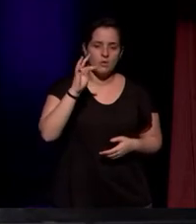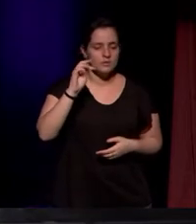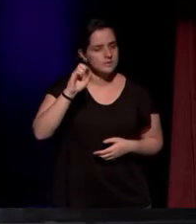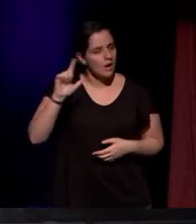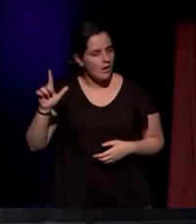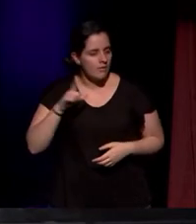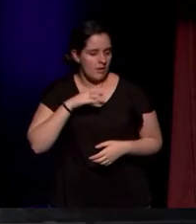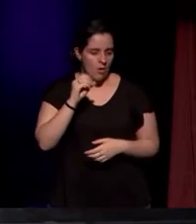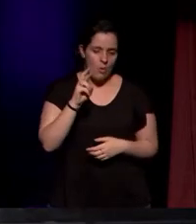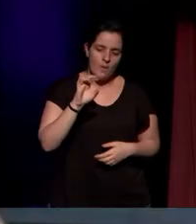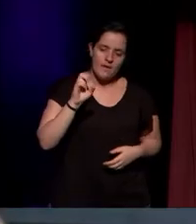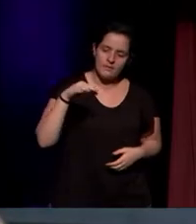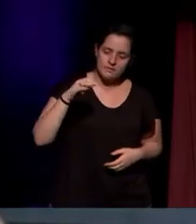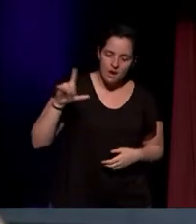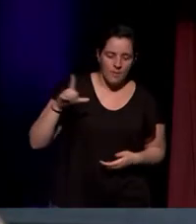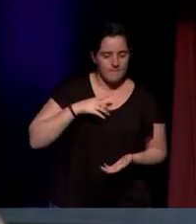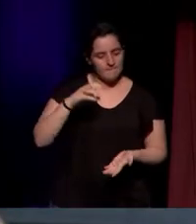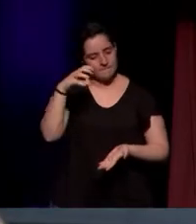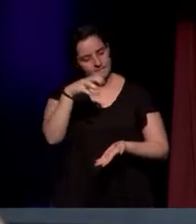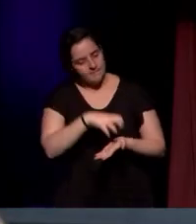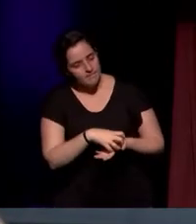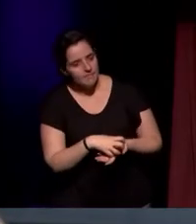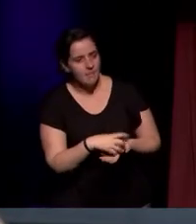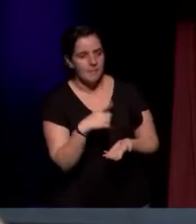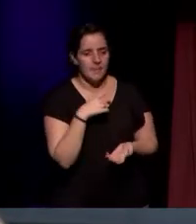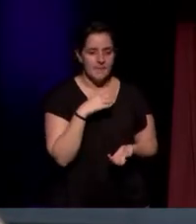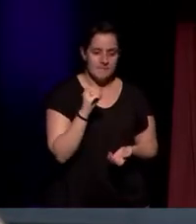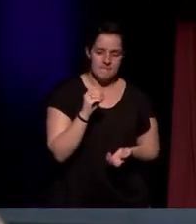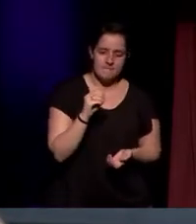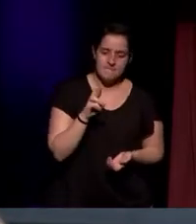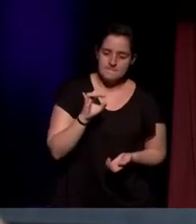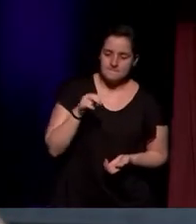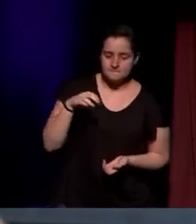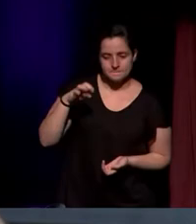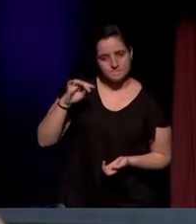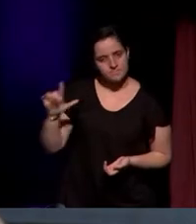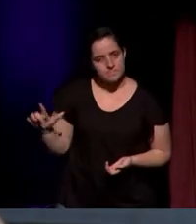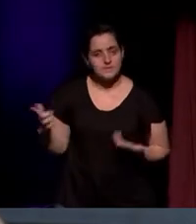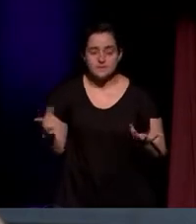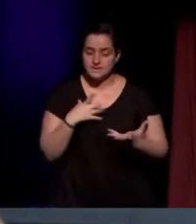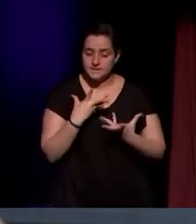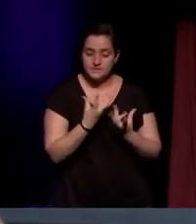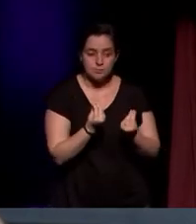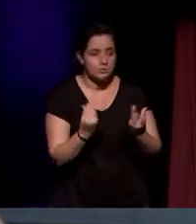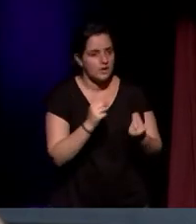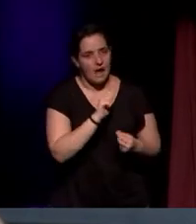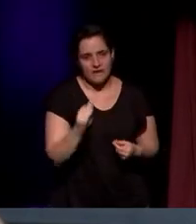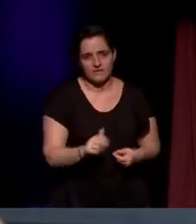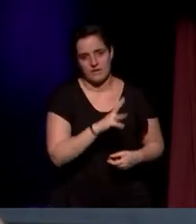we have Central Africa, we have East Africa, then there are many Africas,